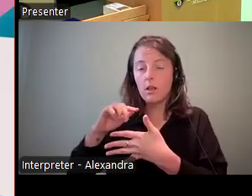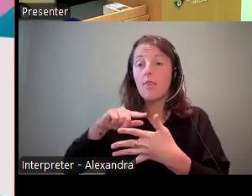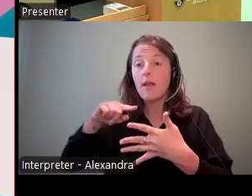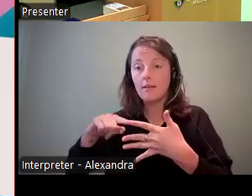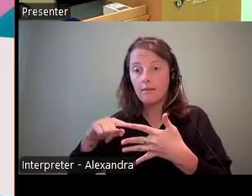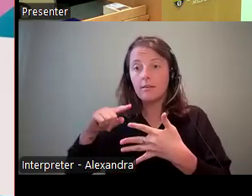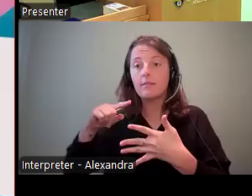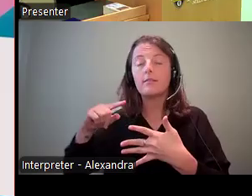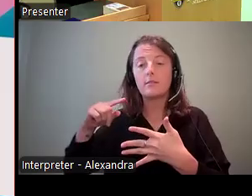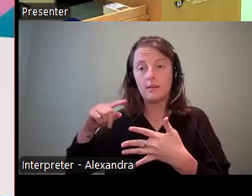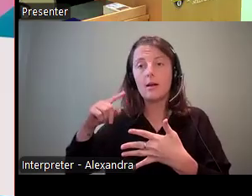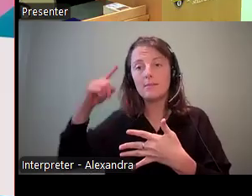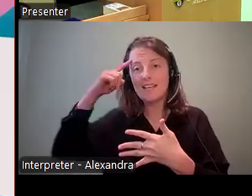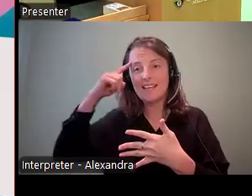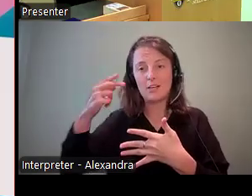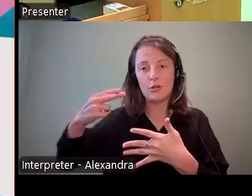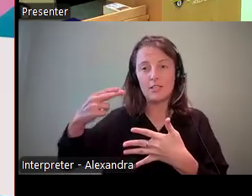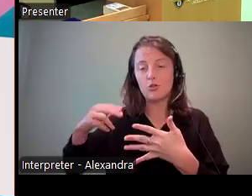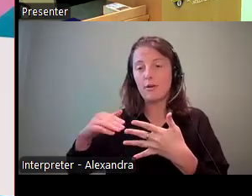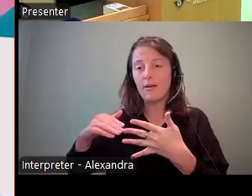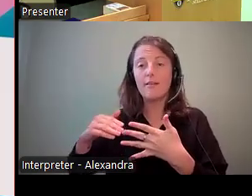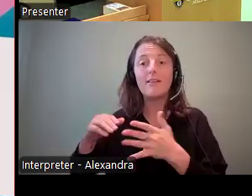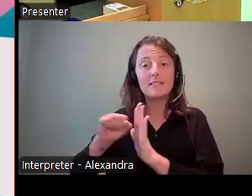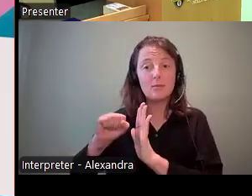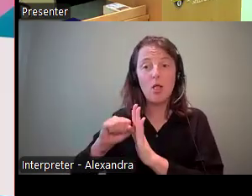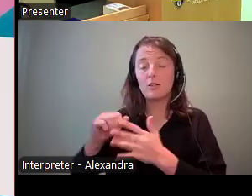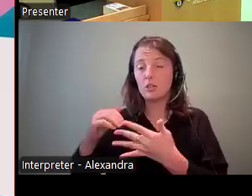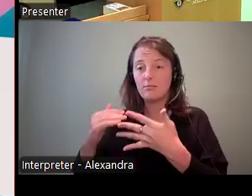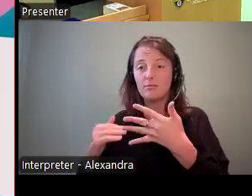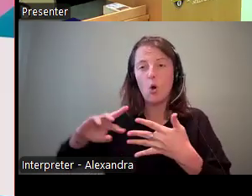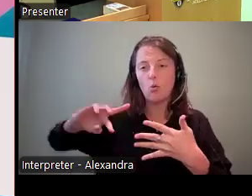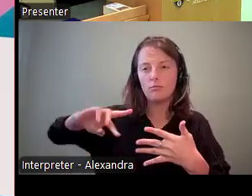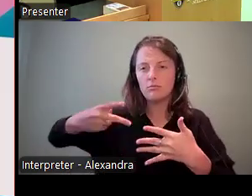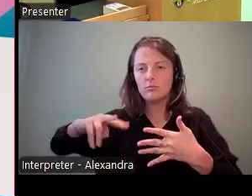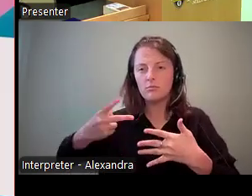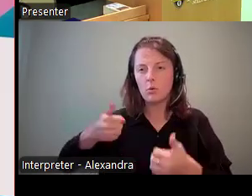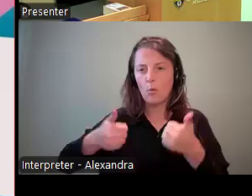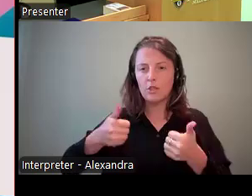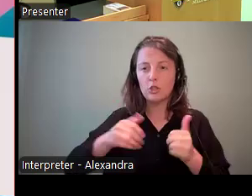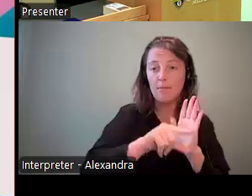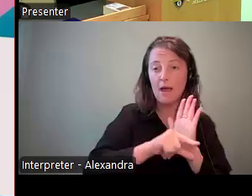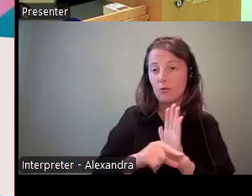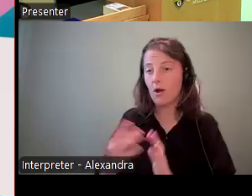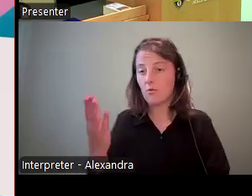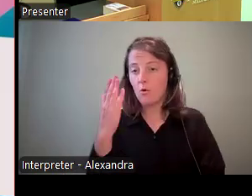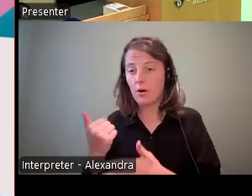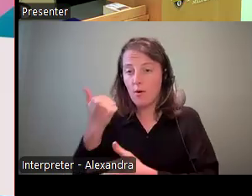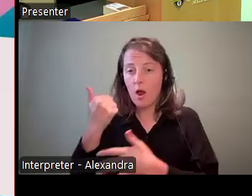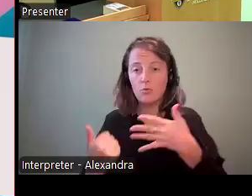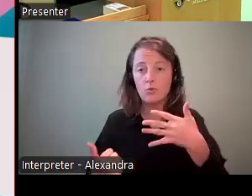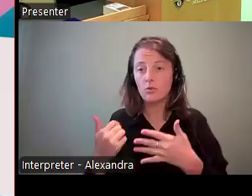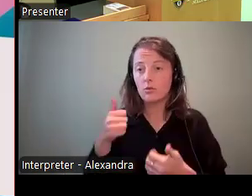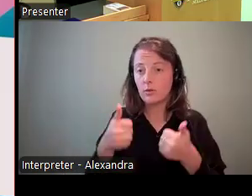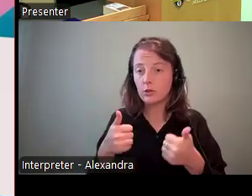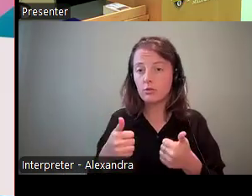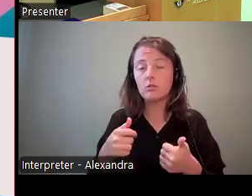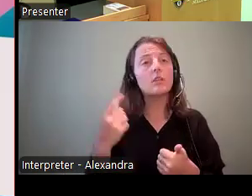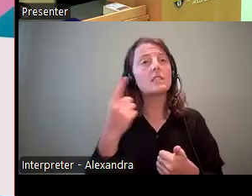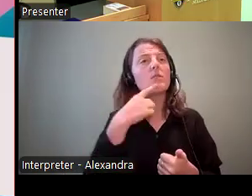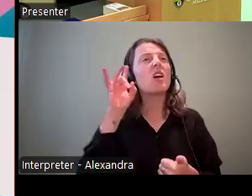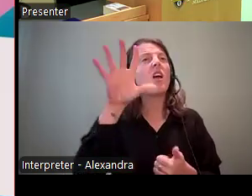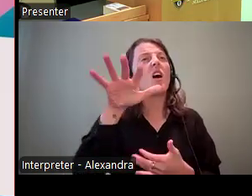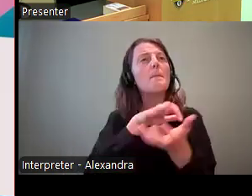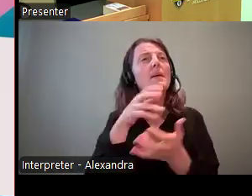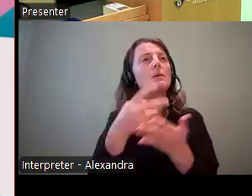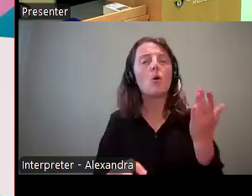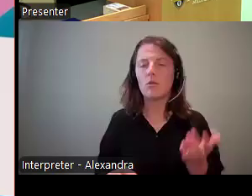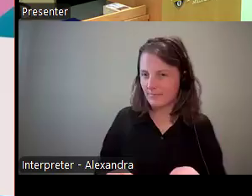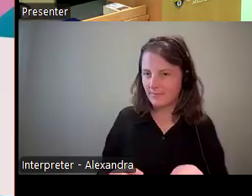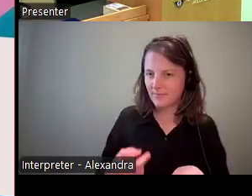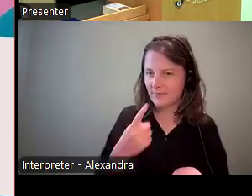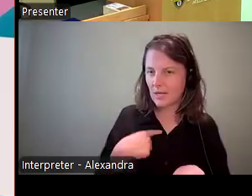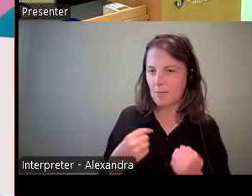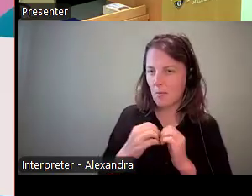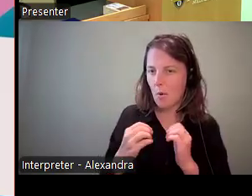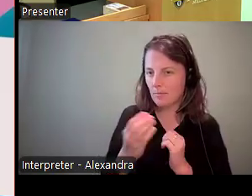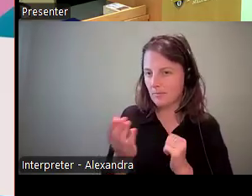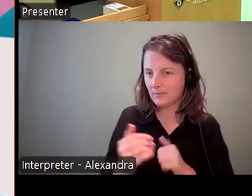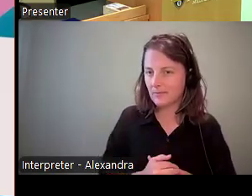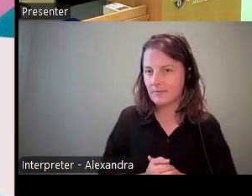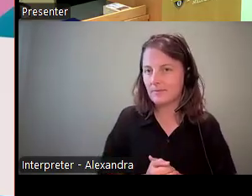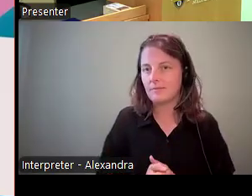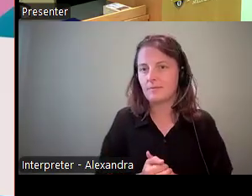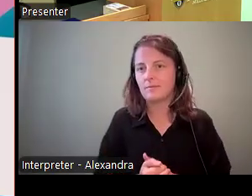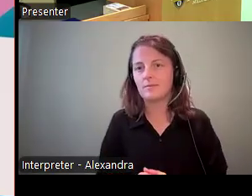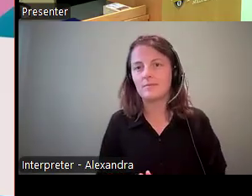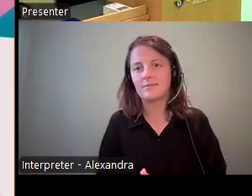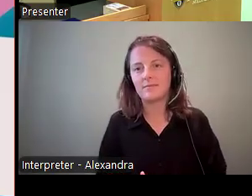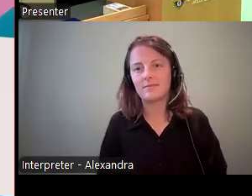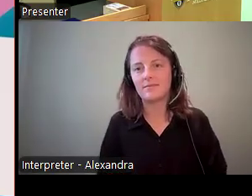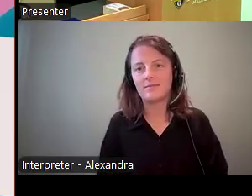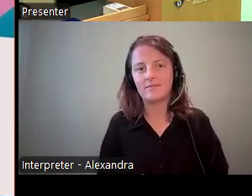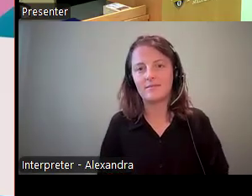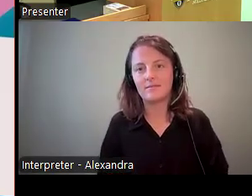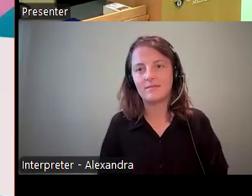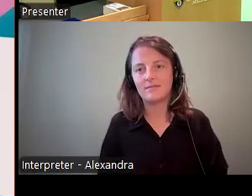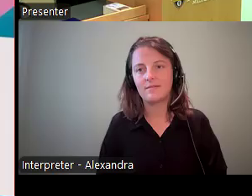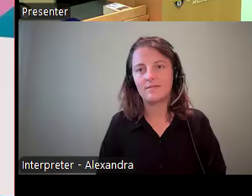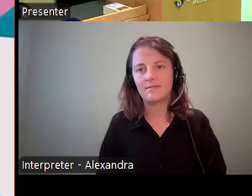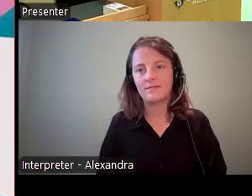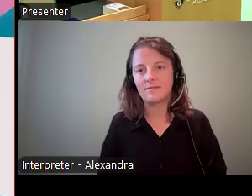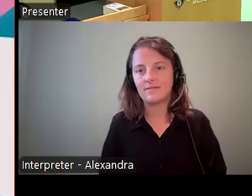do you think? Background or foreground or does it even matter? Mixture of both. Say more about that.